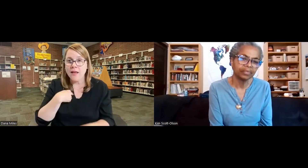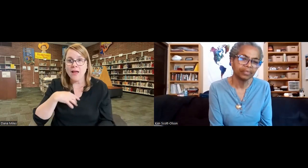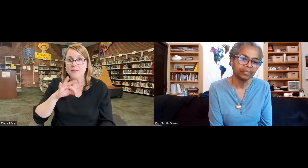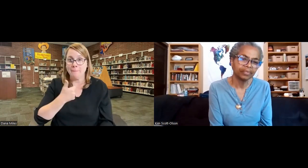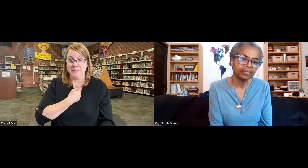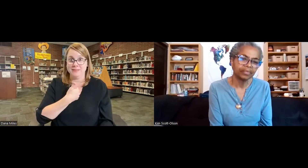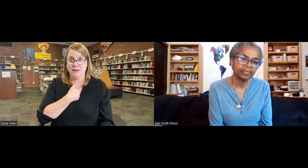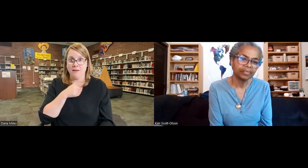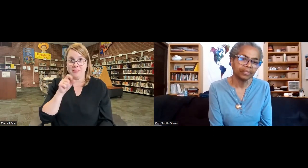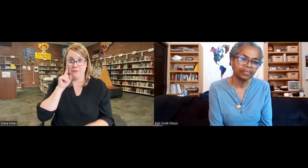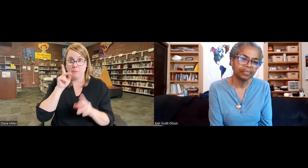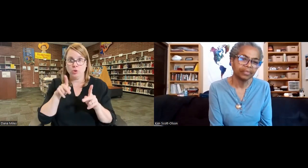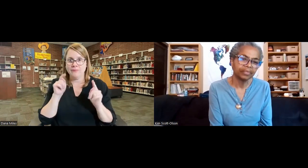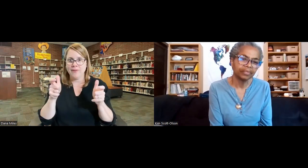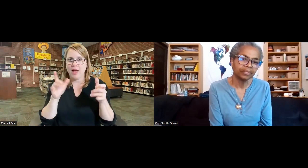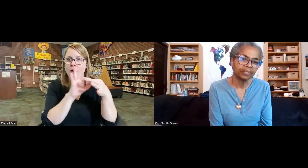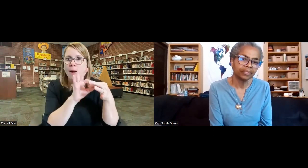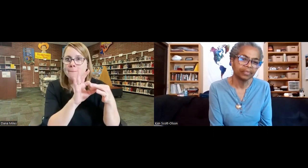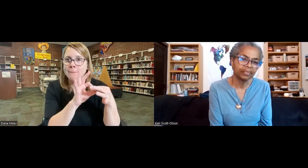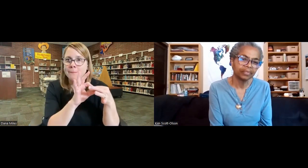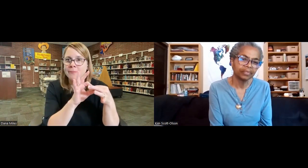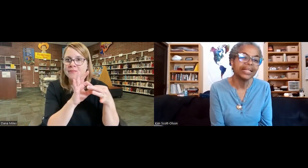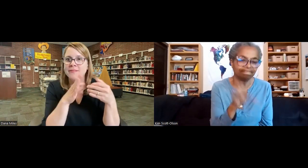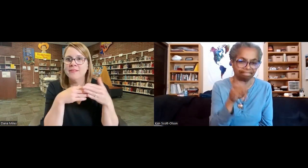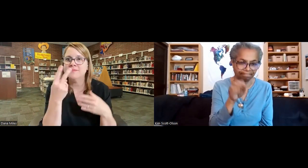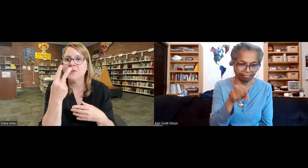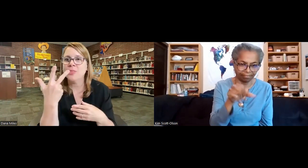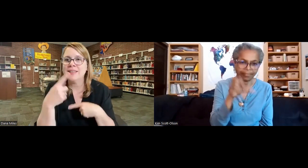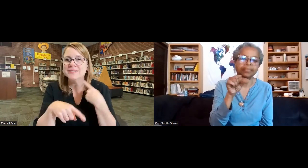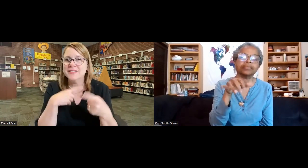I find myself as a Deaf person connecting with them quickly. Even if it’s two or three signs,